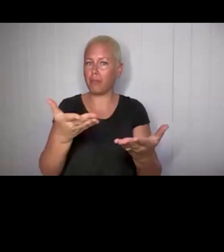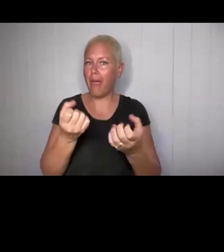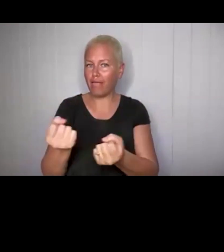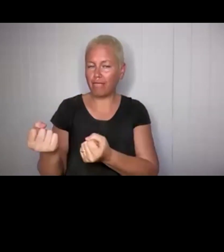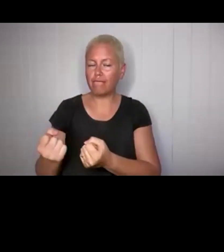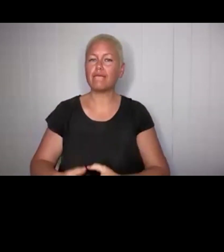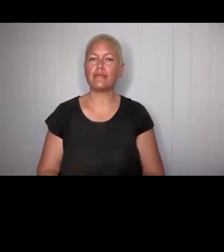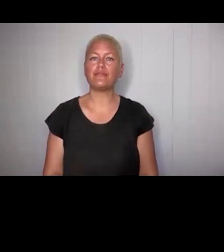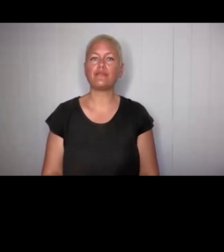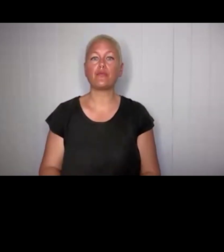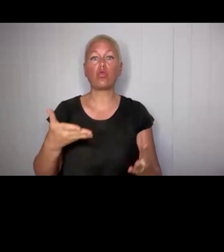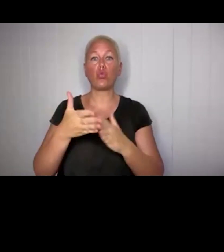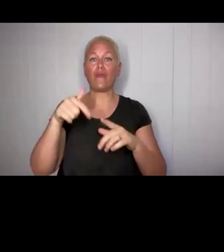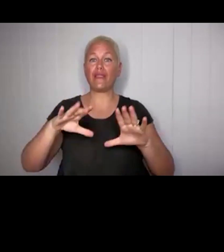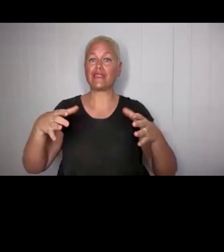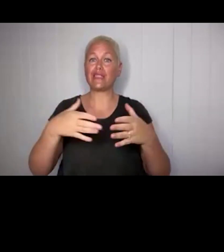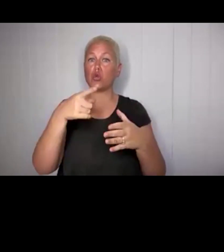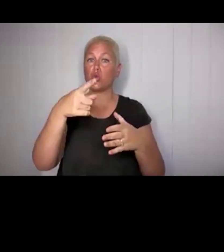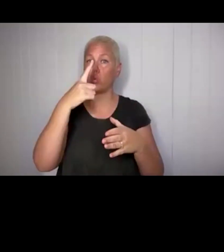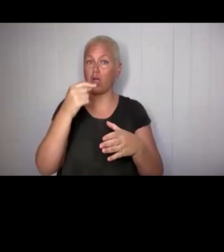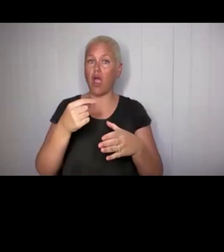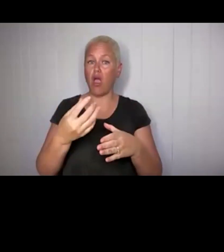Throughout the session, you may contribute by submitting your questions through the